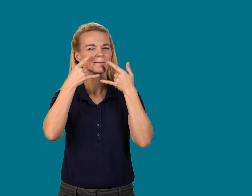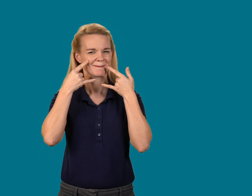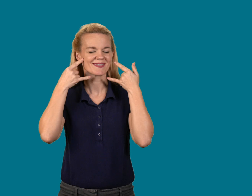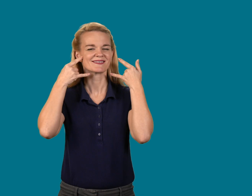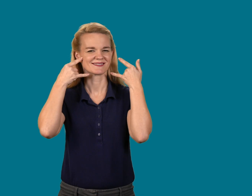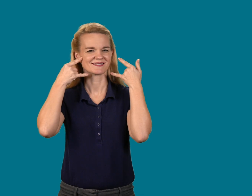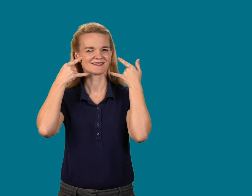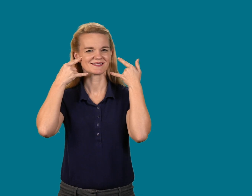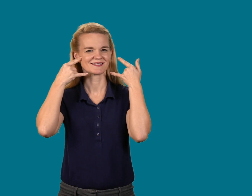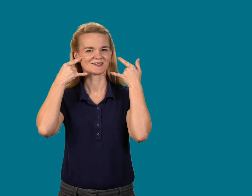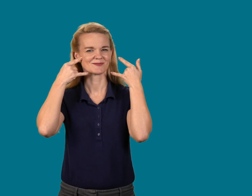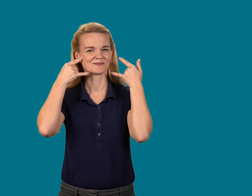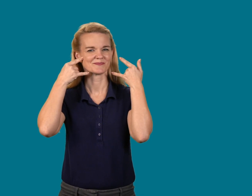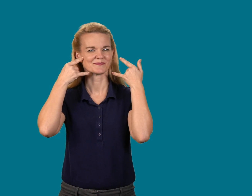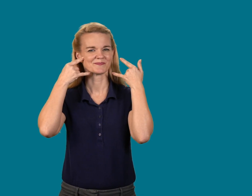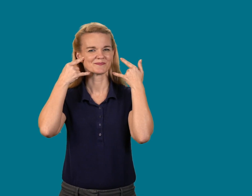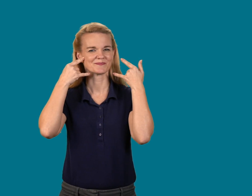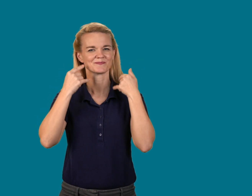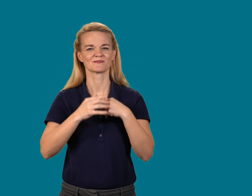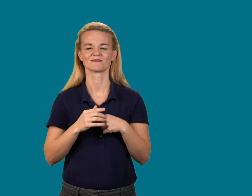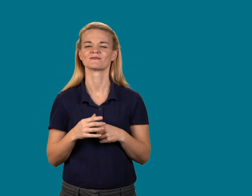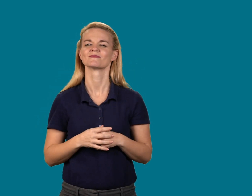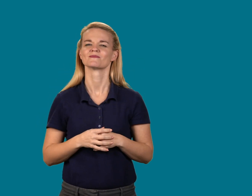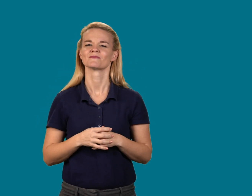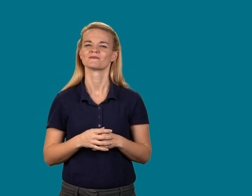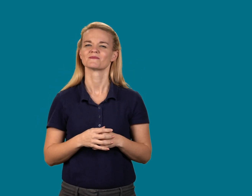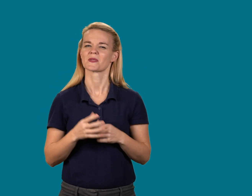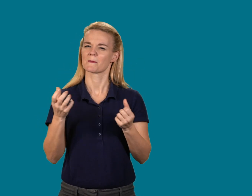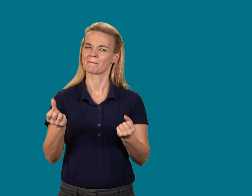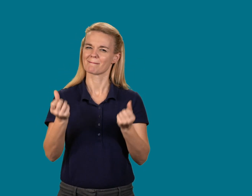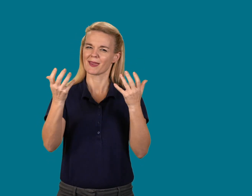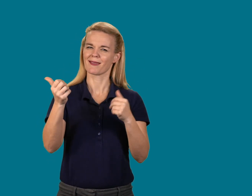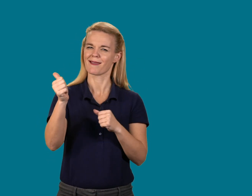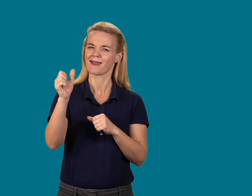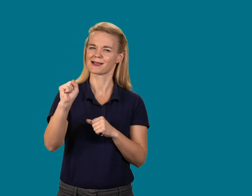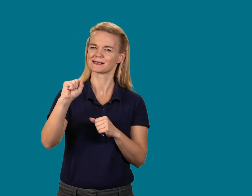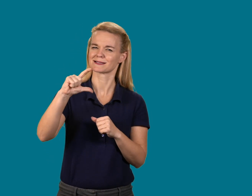and wear a mask. For more ASL videos,